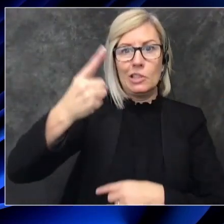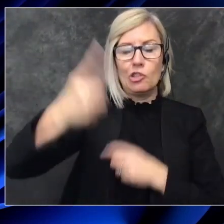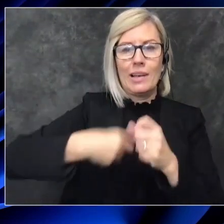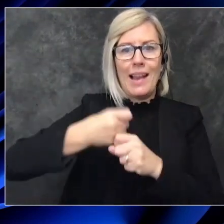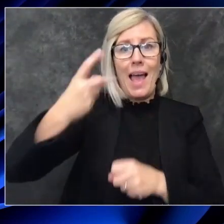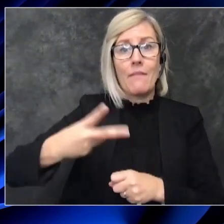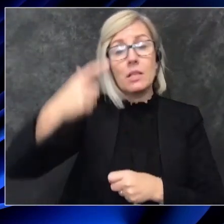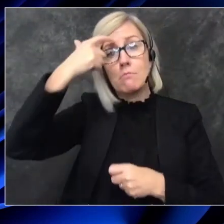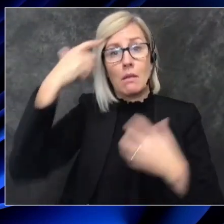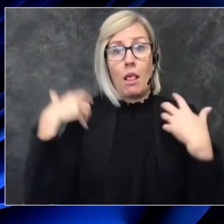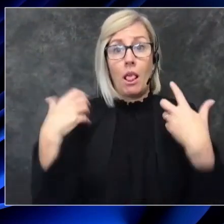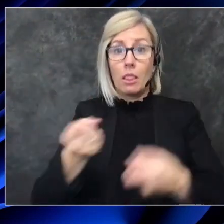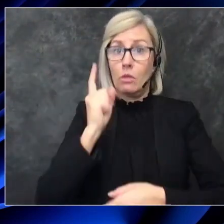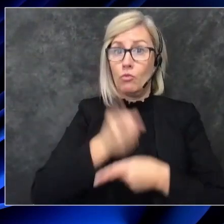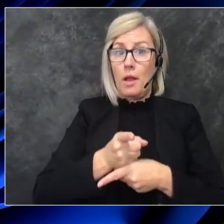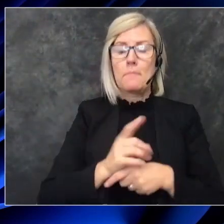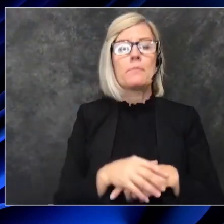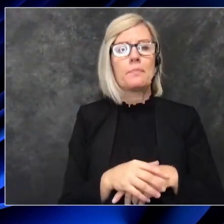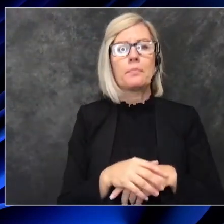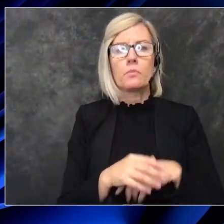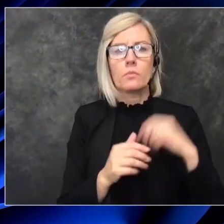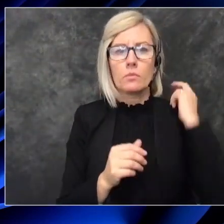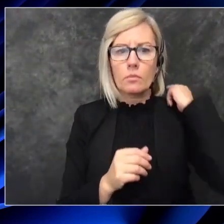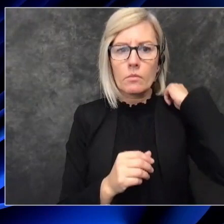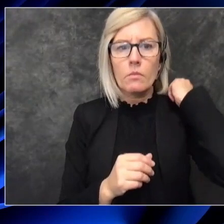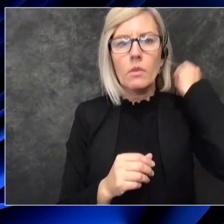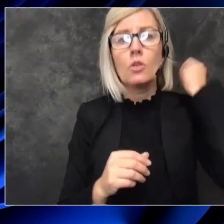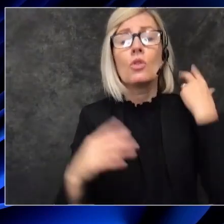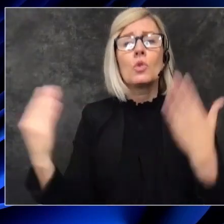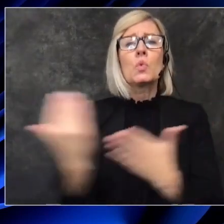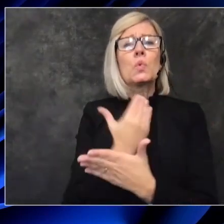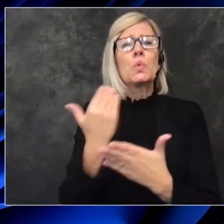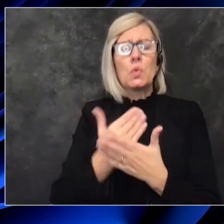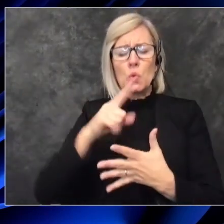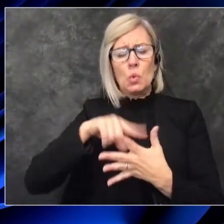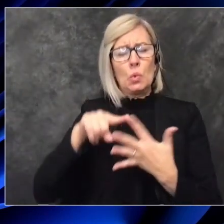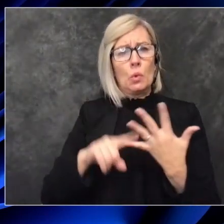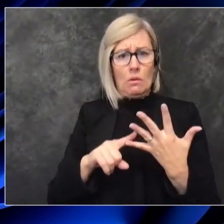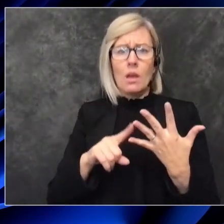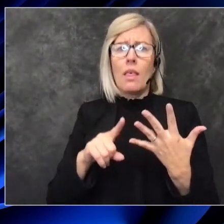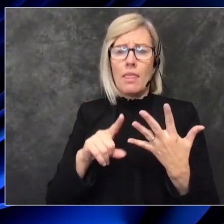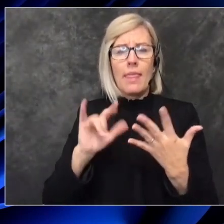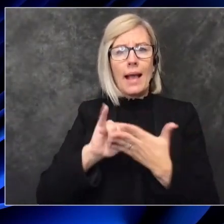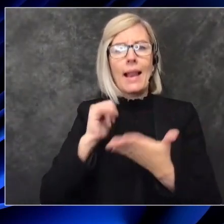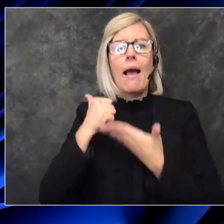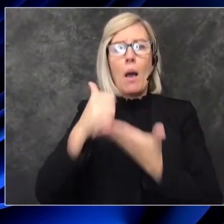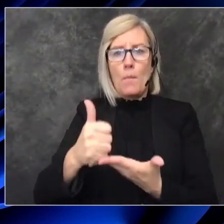And there are some new features that can really help mental health as well. Yeah, and you know what?